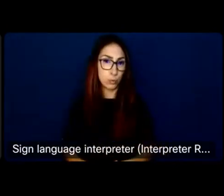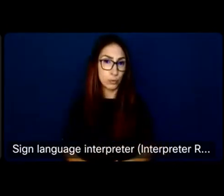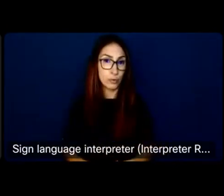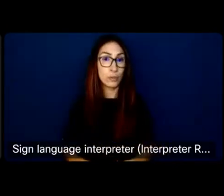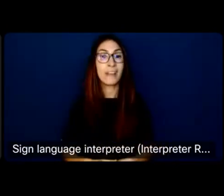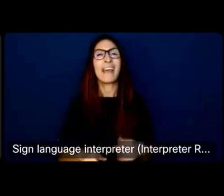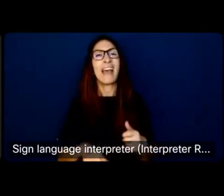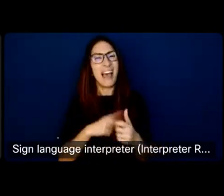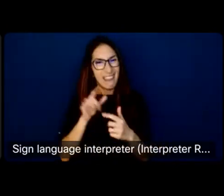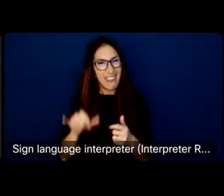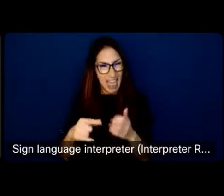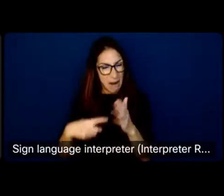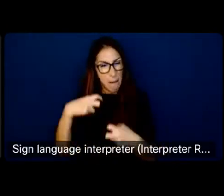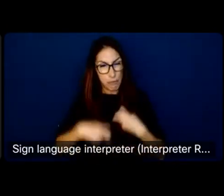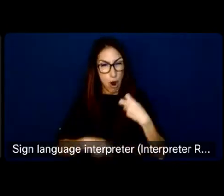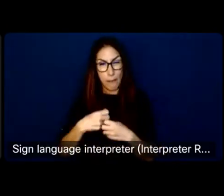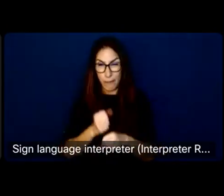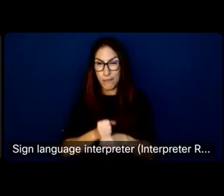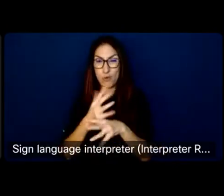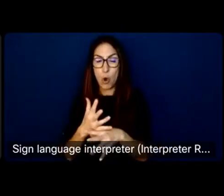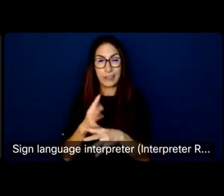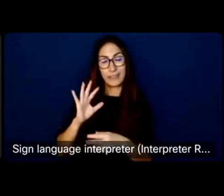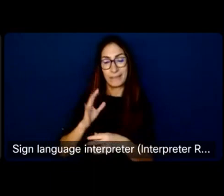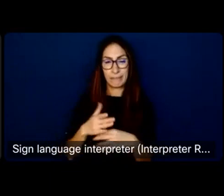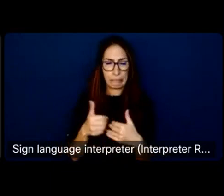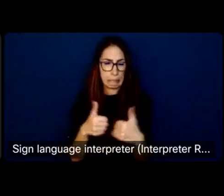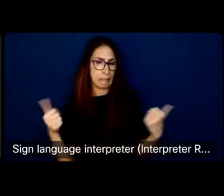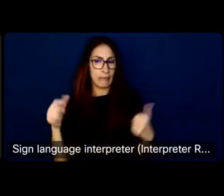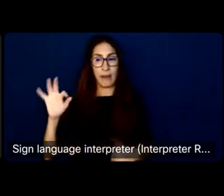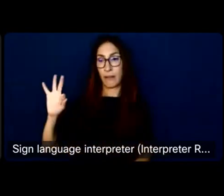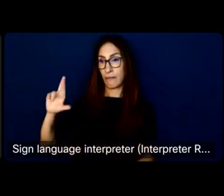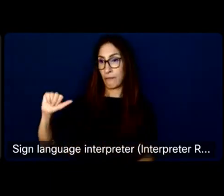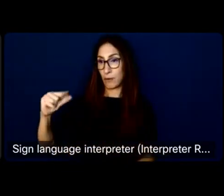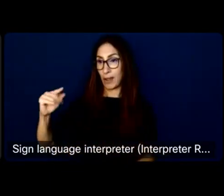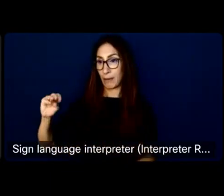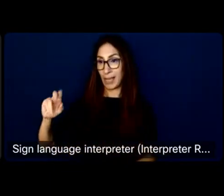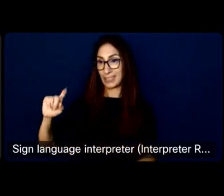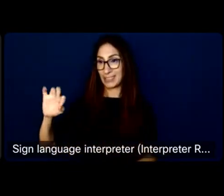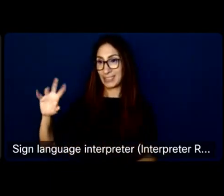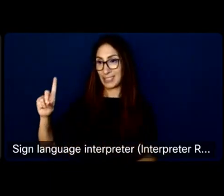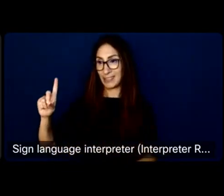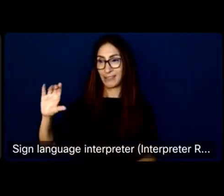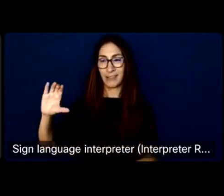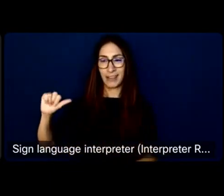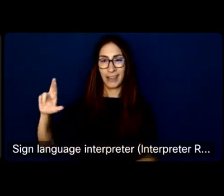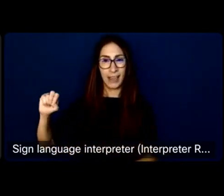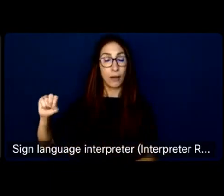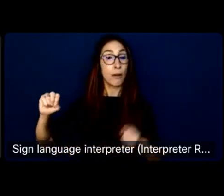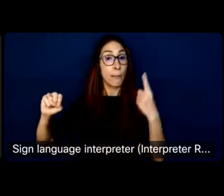included, use our infectious disease specialist, our HIV doctor, as our primary care doctor. I have been finding out